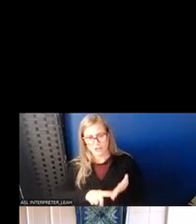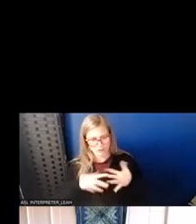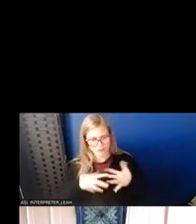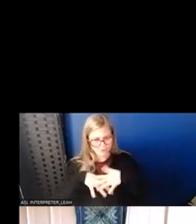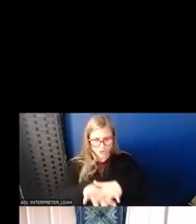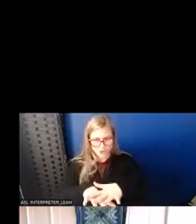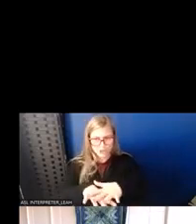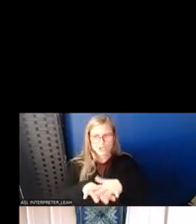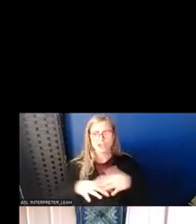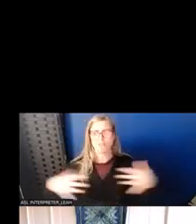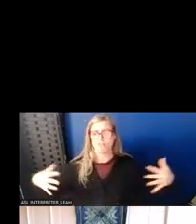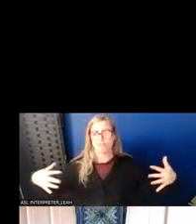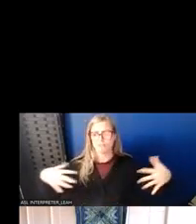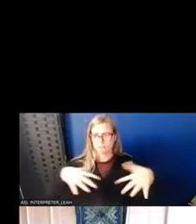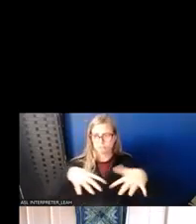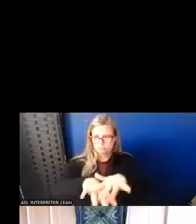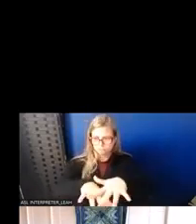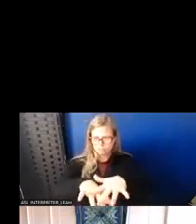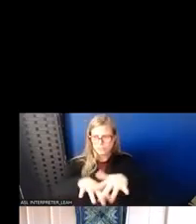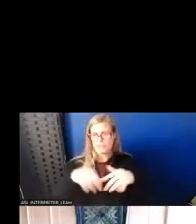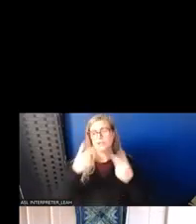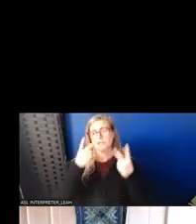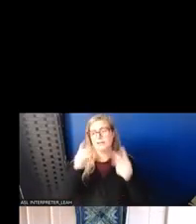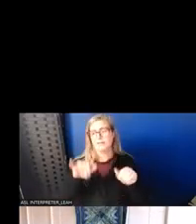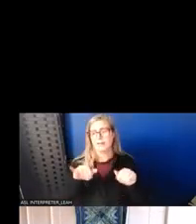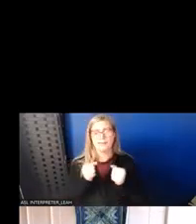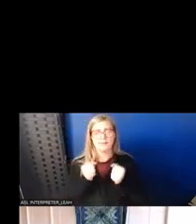landscape in all types of funders that are really thinking